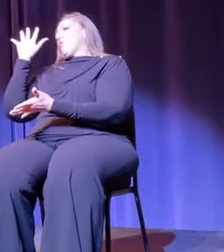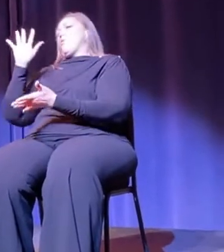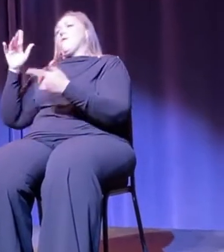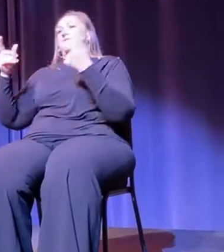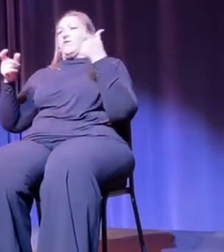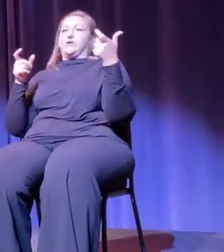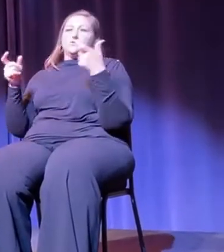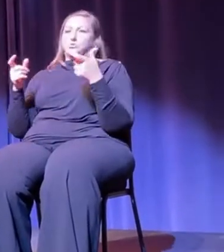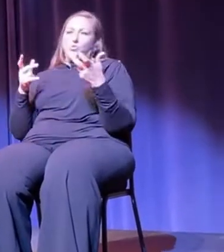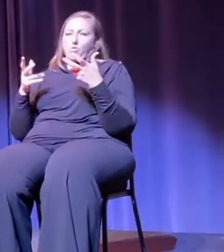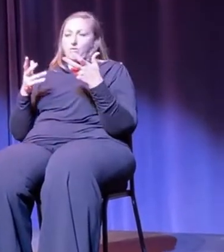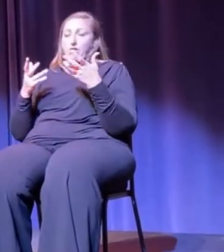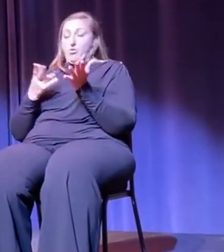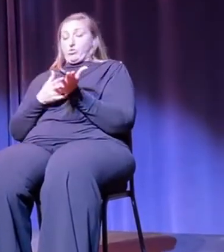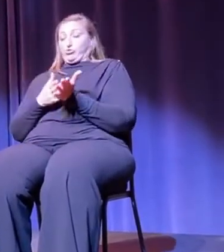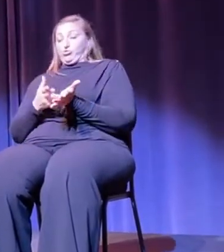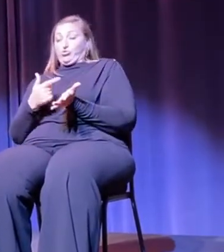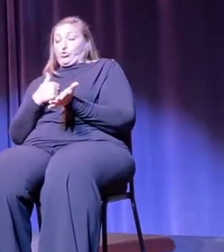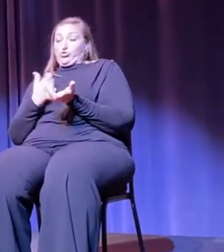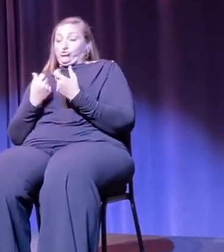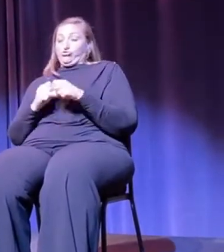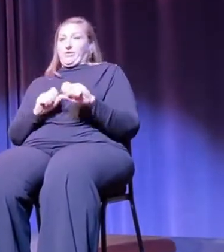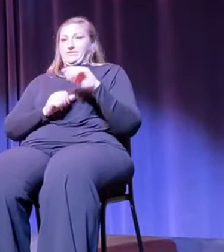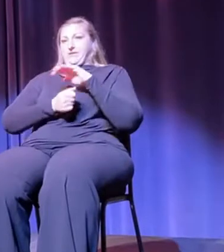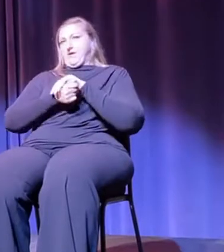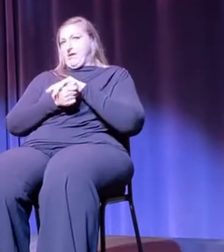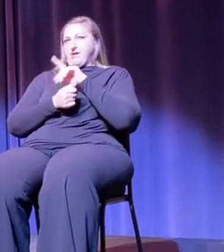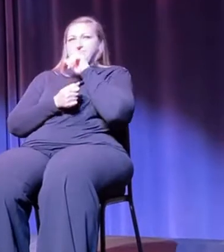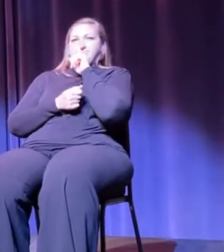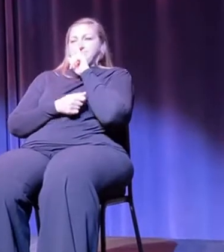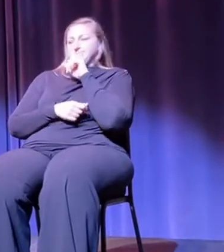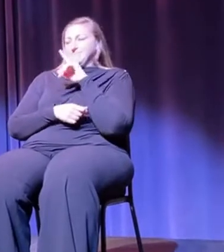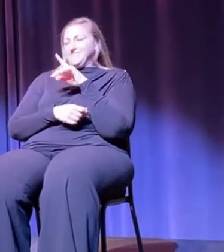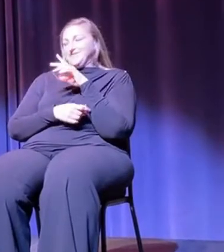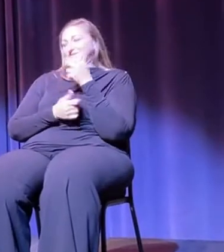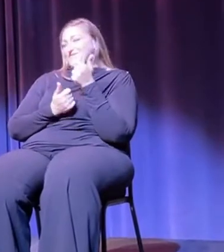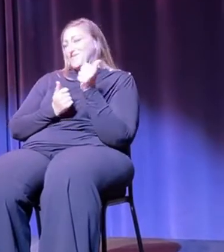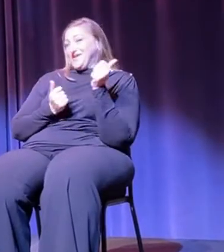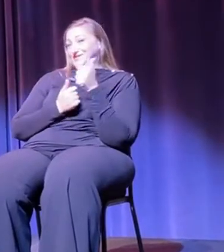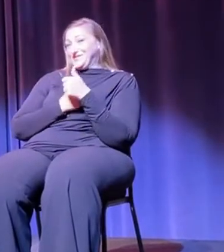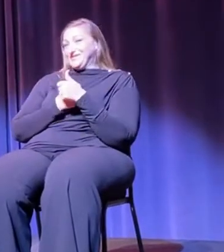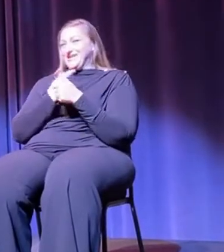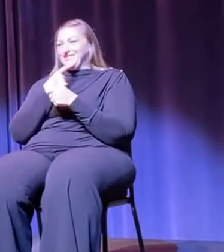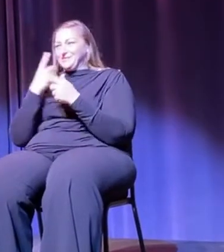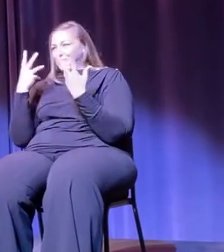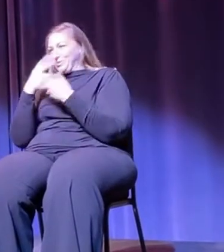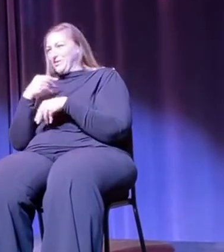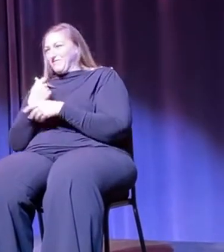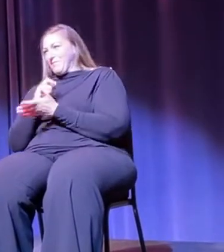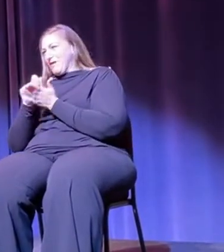and what truths you think you're trying to hide and not say. I think that's what's really beautiful about being a writer.